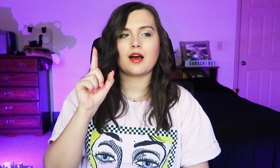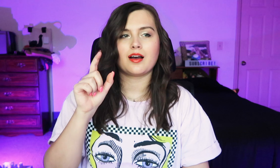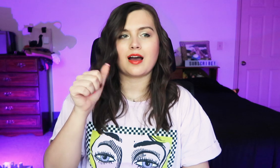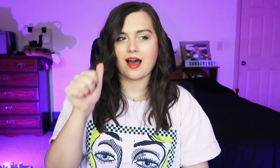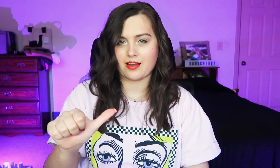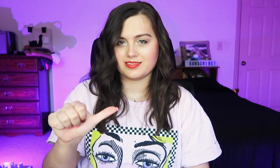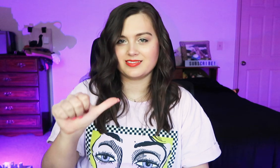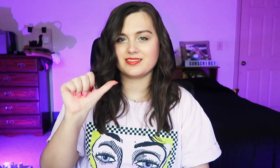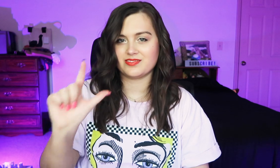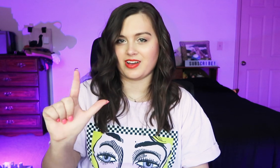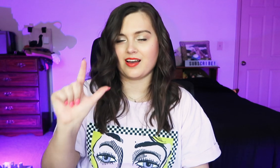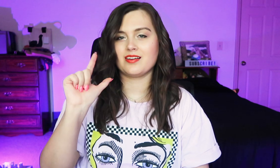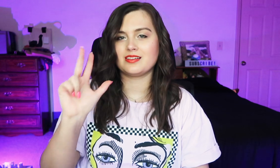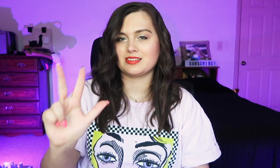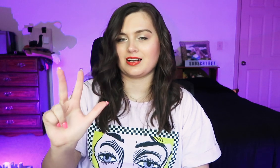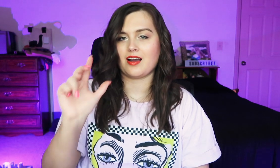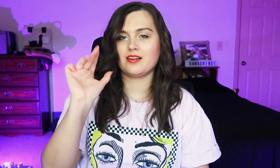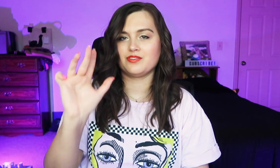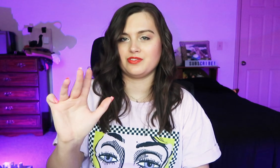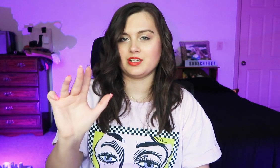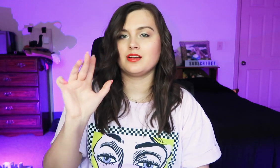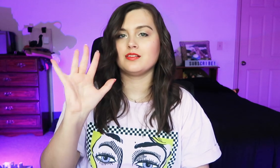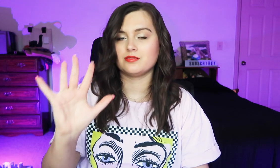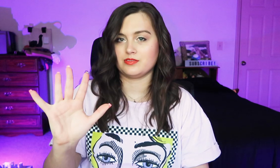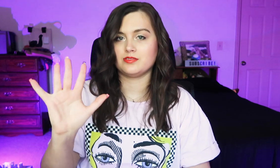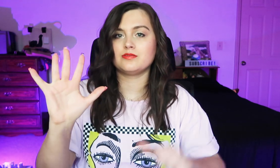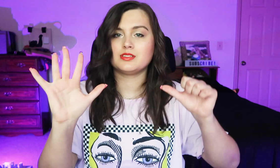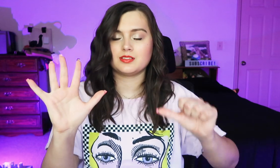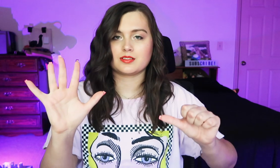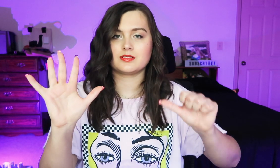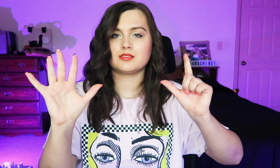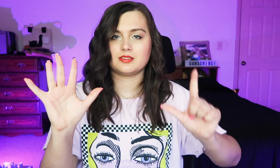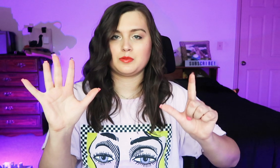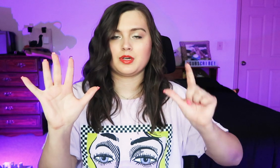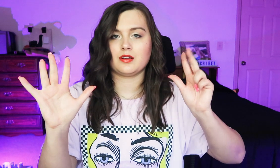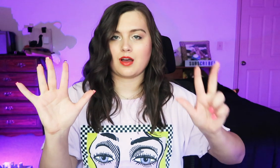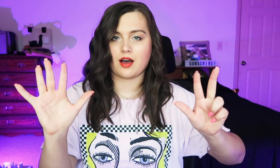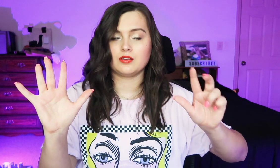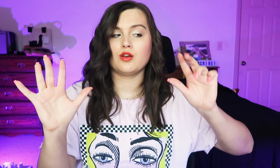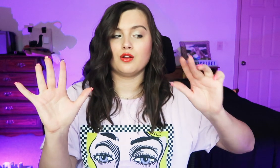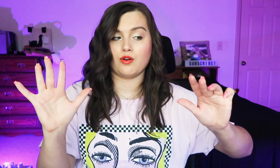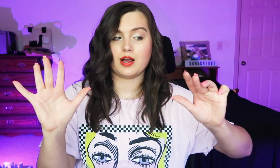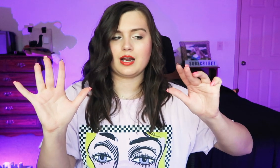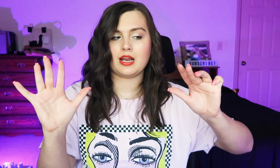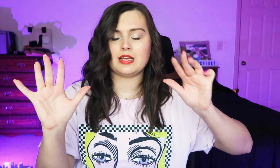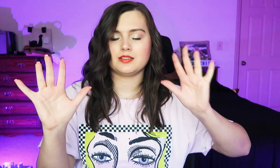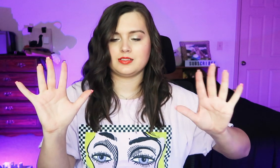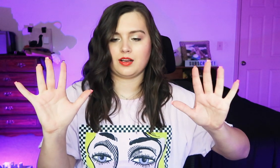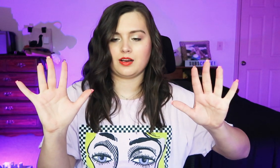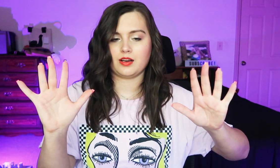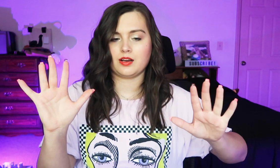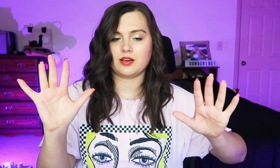1, 2, 3, 4, 5, 6, 7, 8, 9, 10.